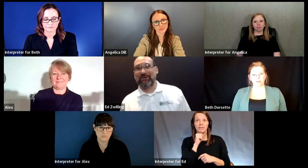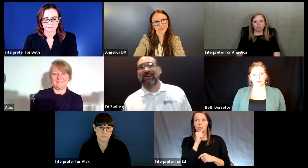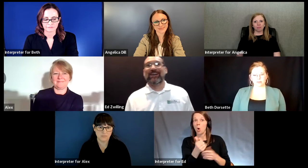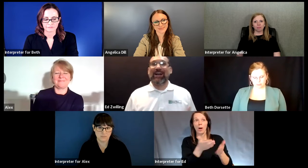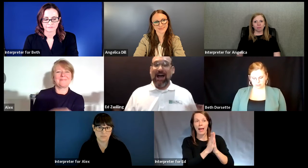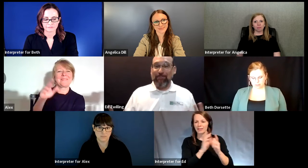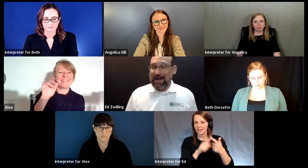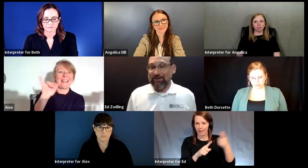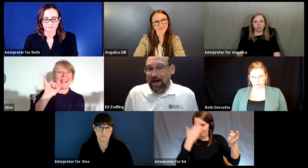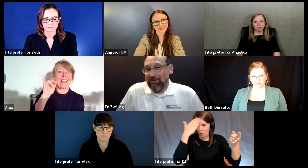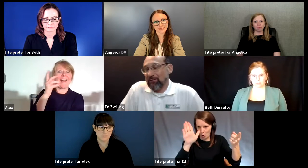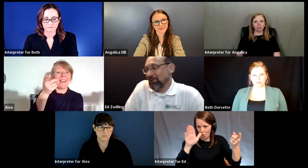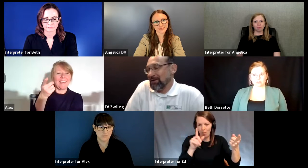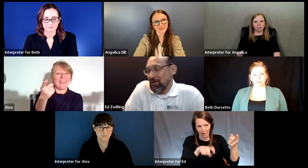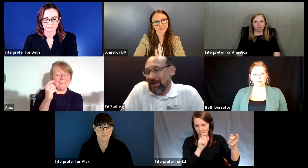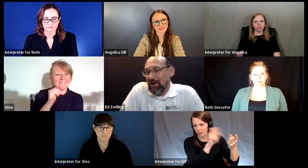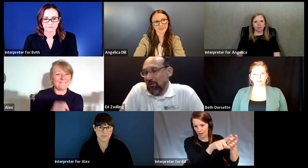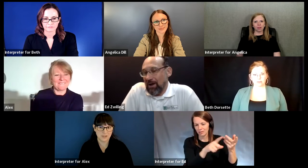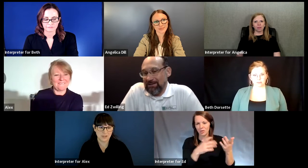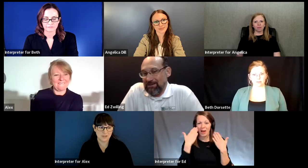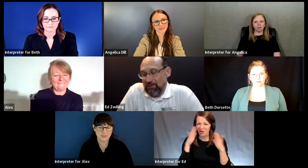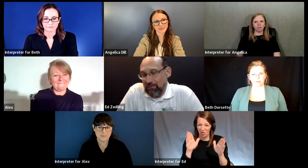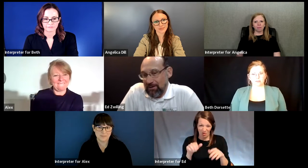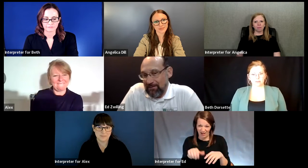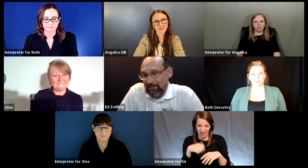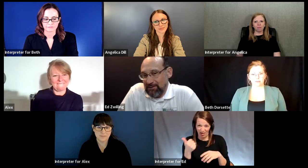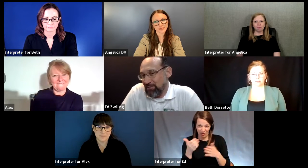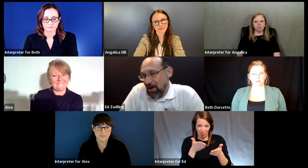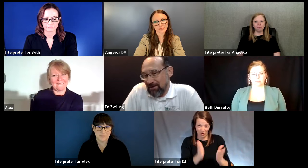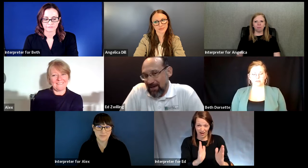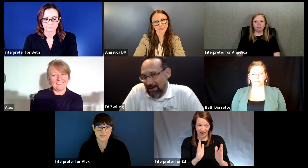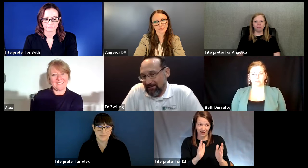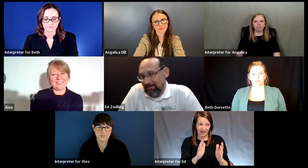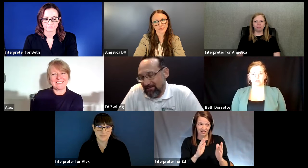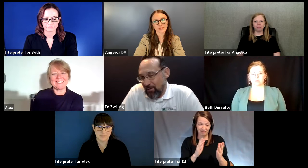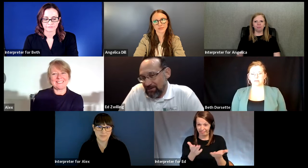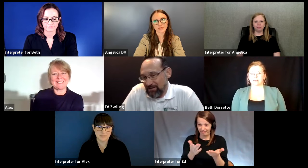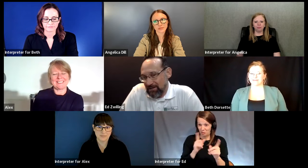So -- but I don't really know any other way to respond to that question.